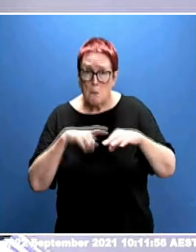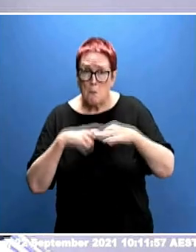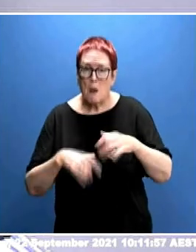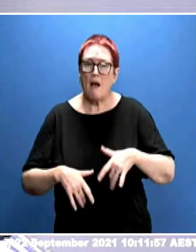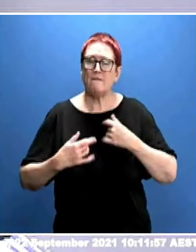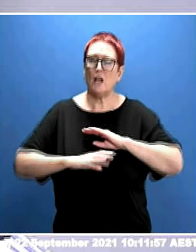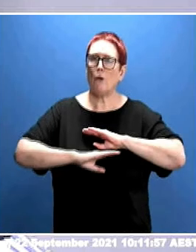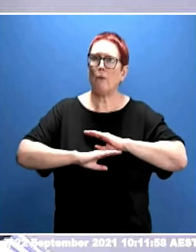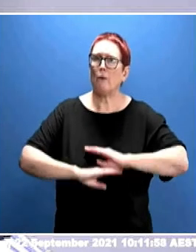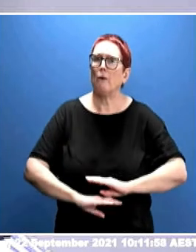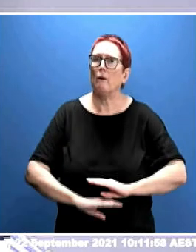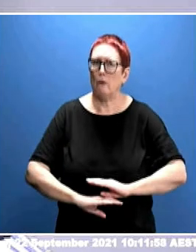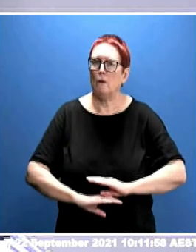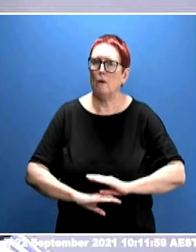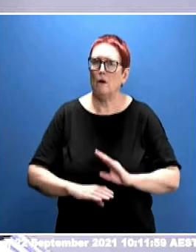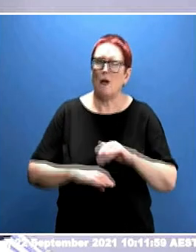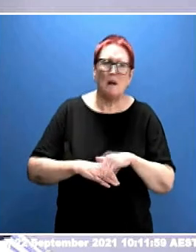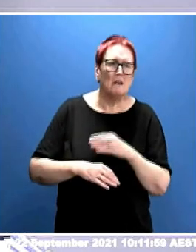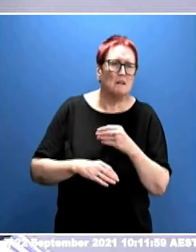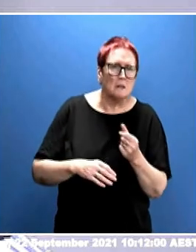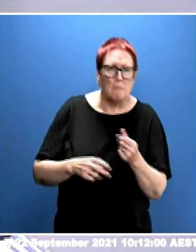of issues which we say --- and we said this in the correspondence ---